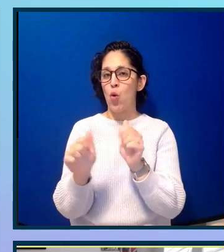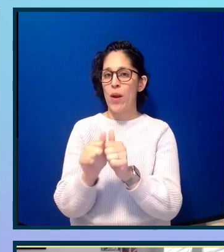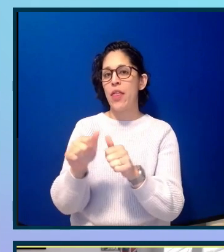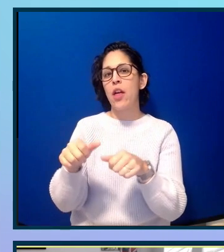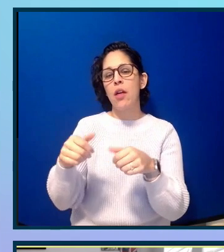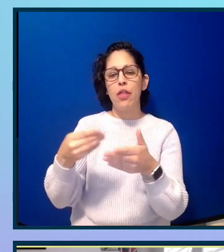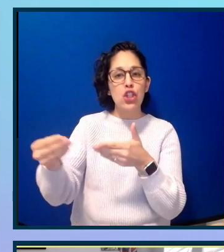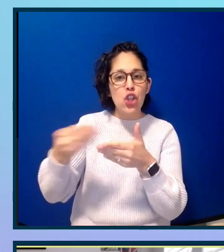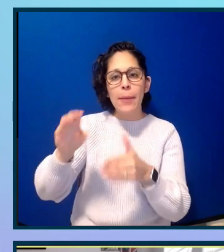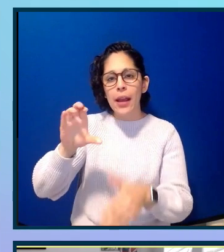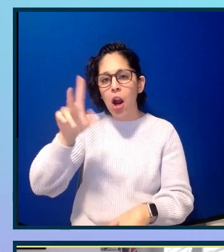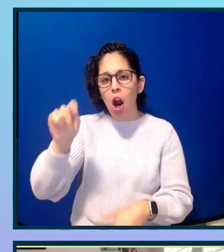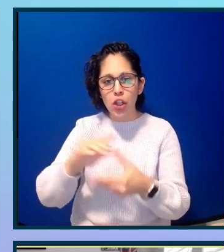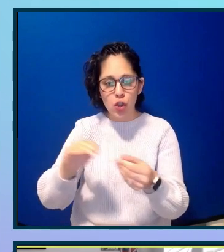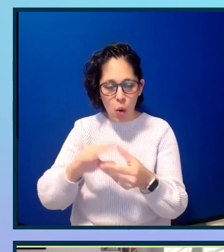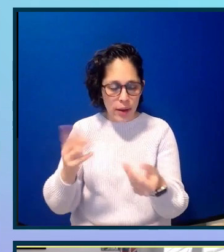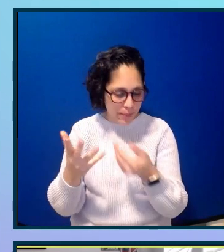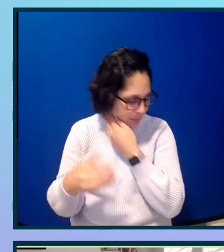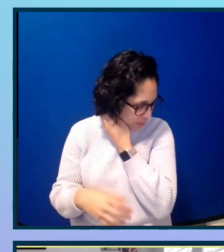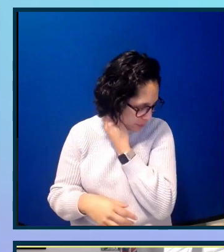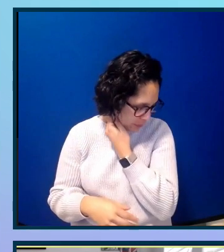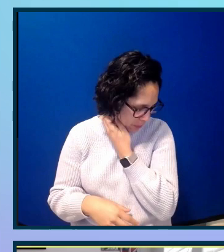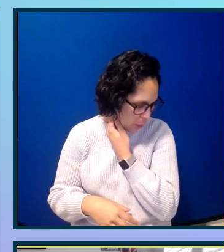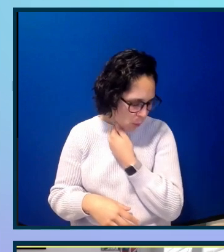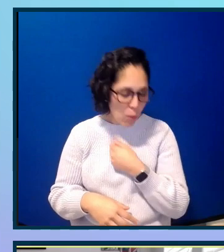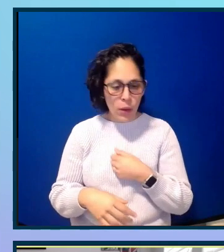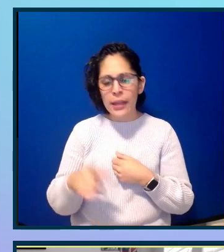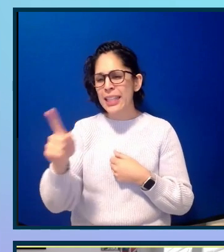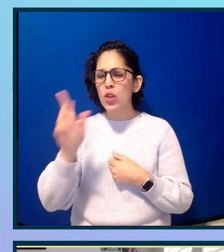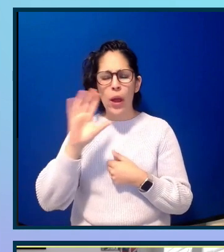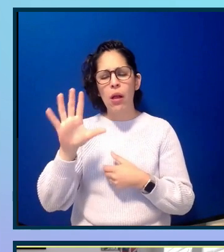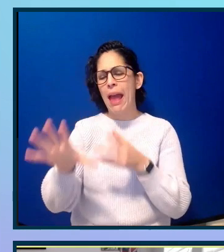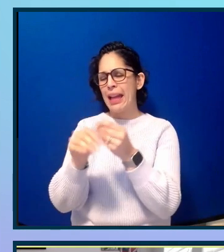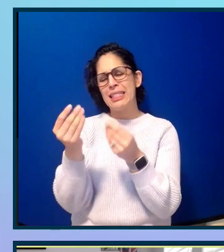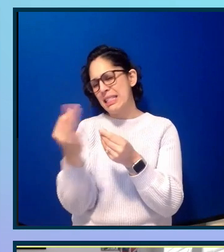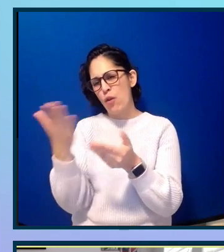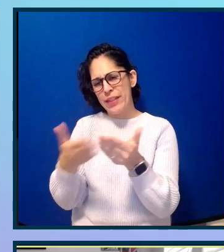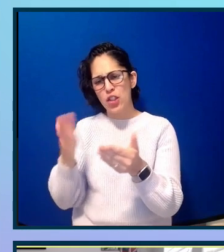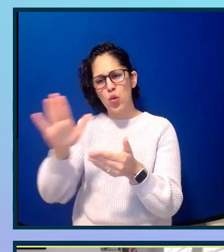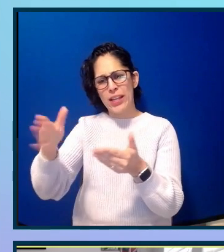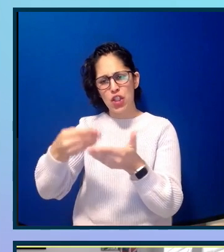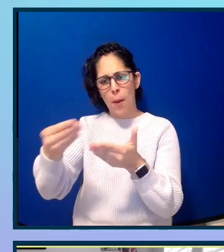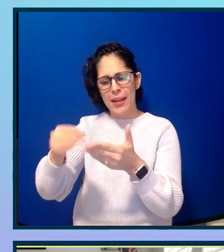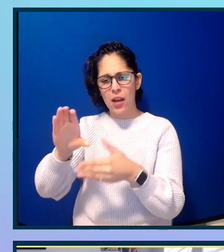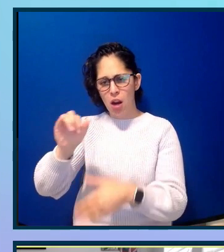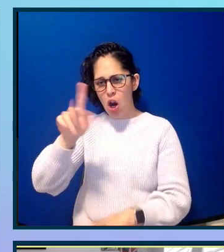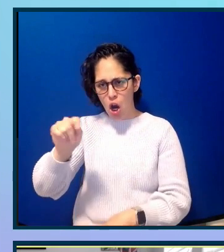would be he's going to put a certain number of things into a shopping cart, and then at a certain point he's going to need to check out.